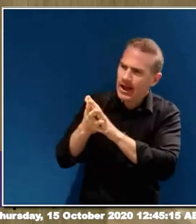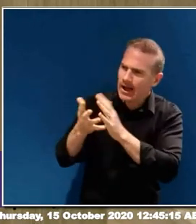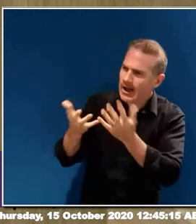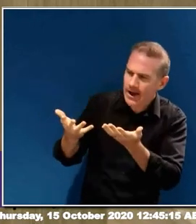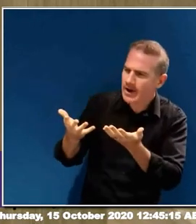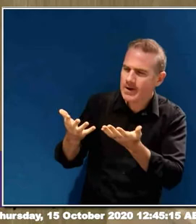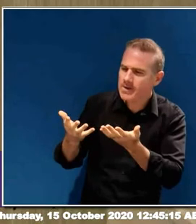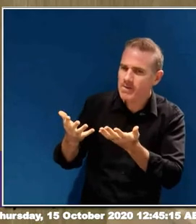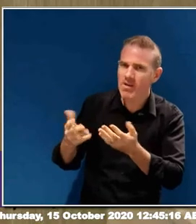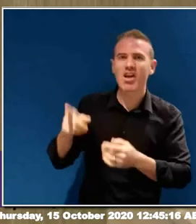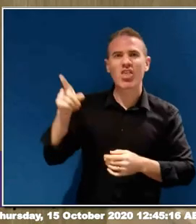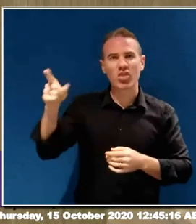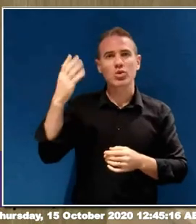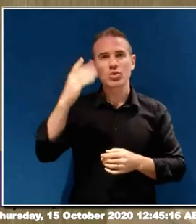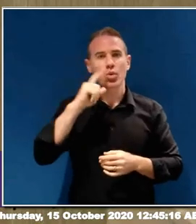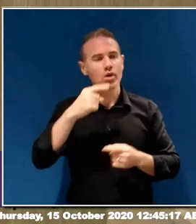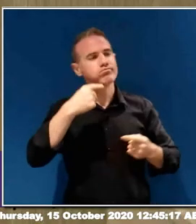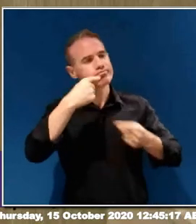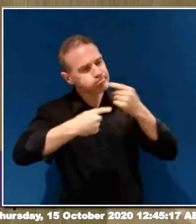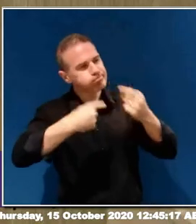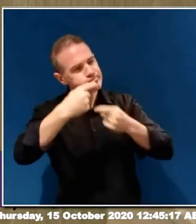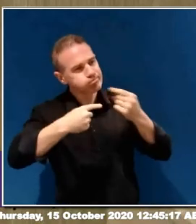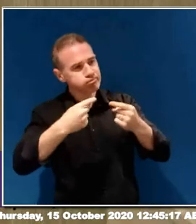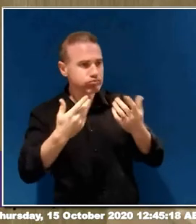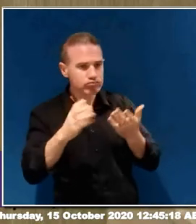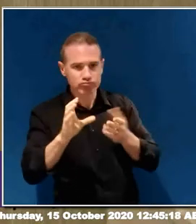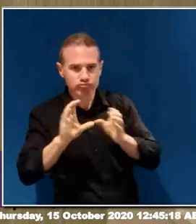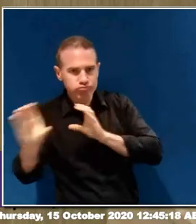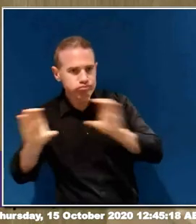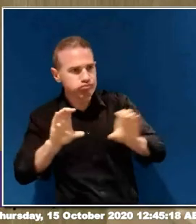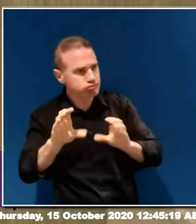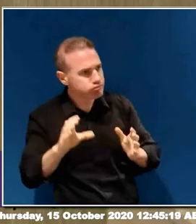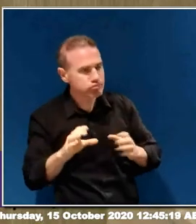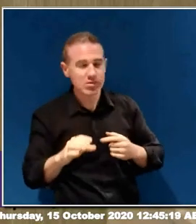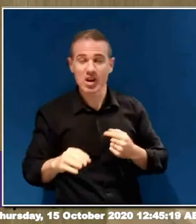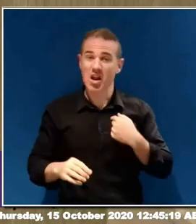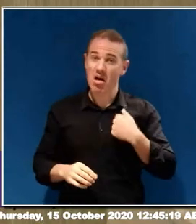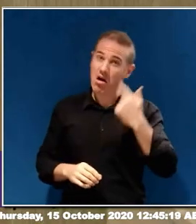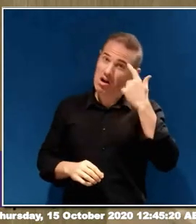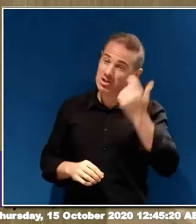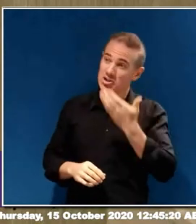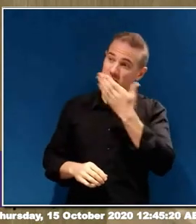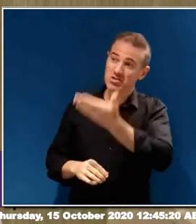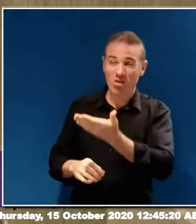I might suggest that they think flexibly about how they use their resources,